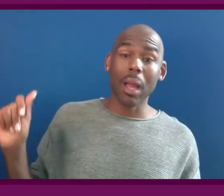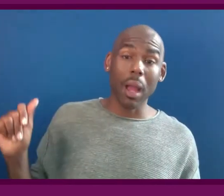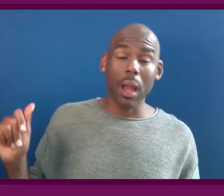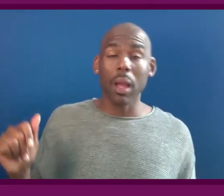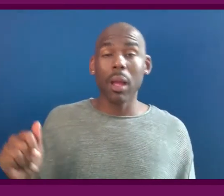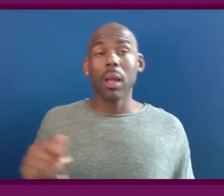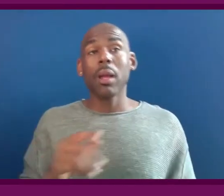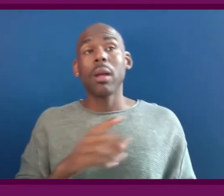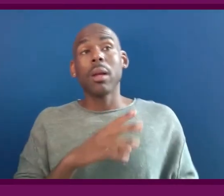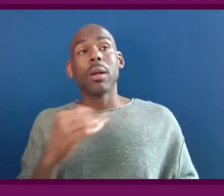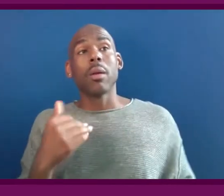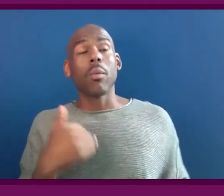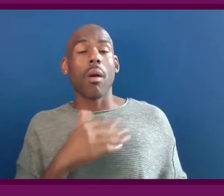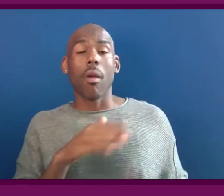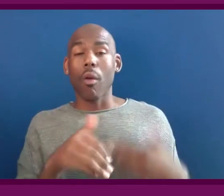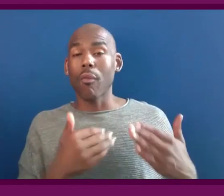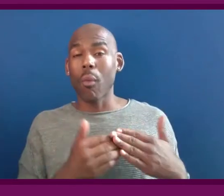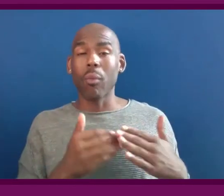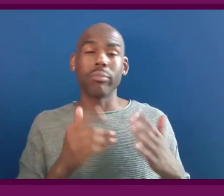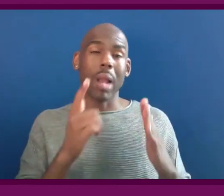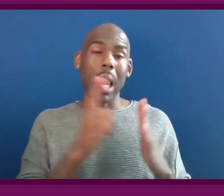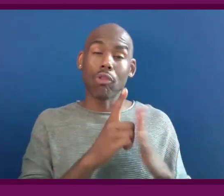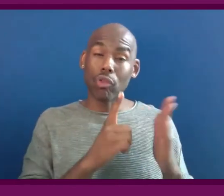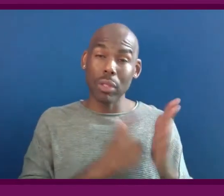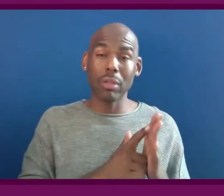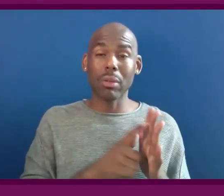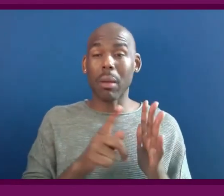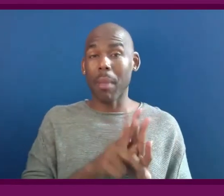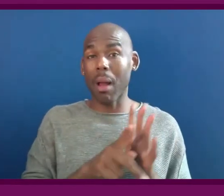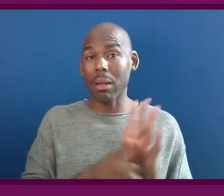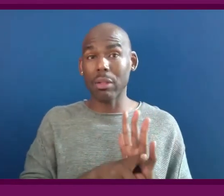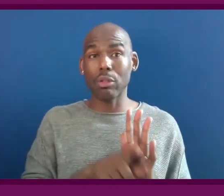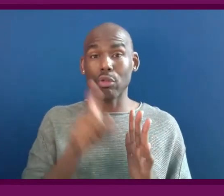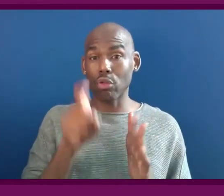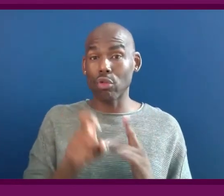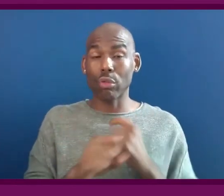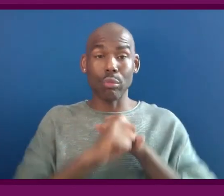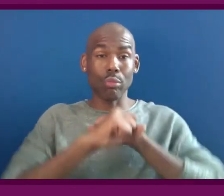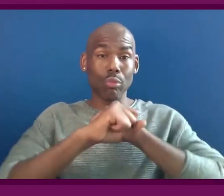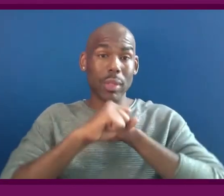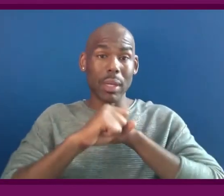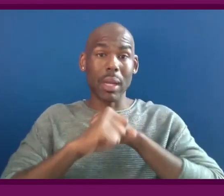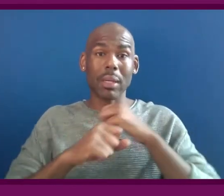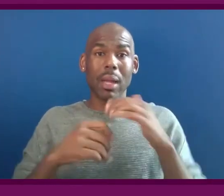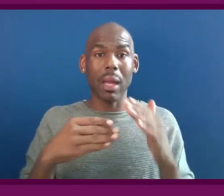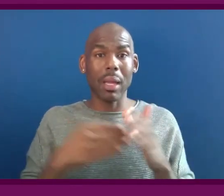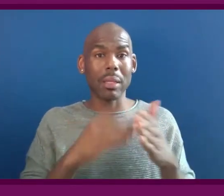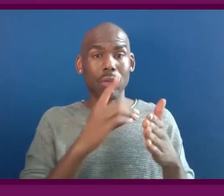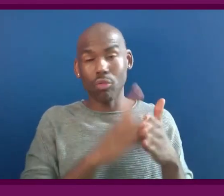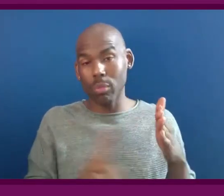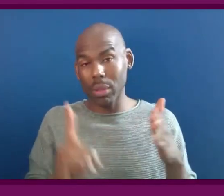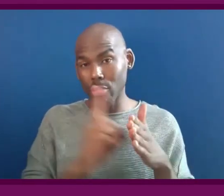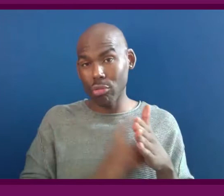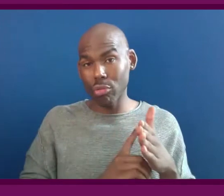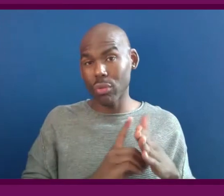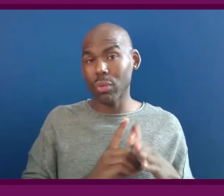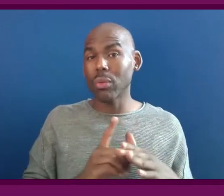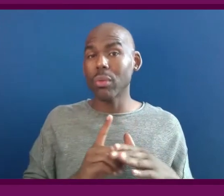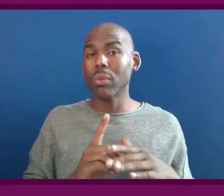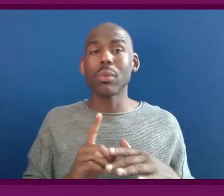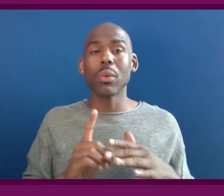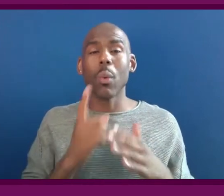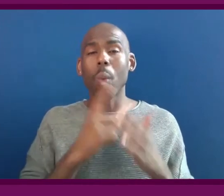and we have all of this legislation and policies that should protect against discrimination.